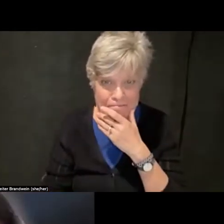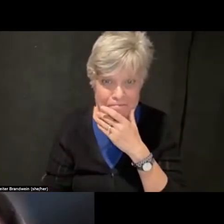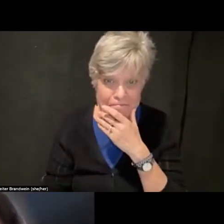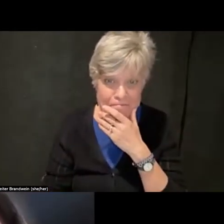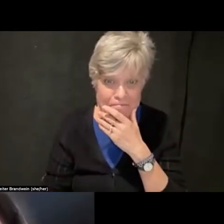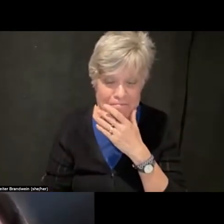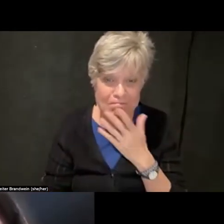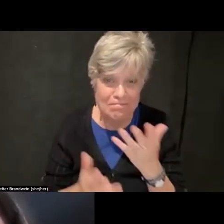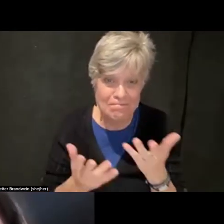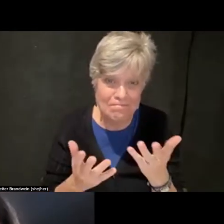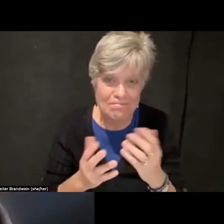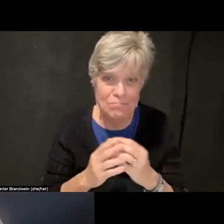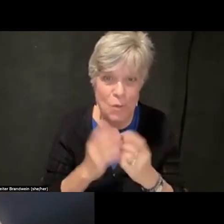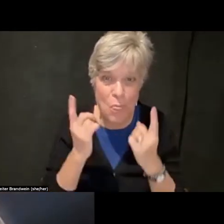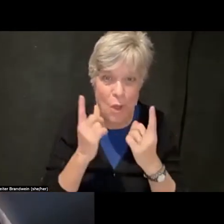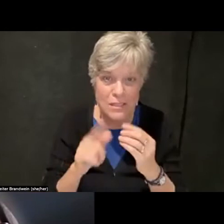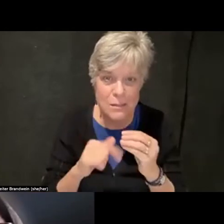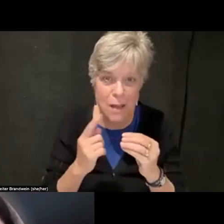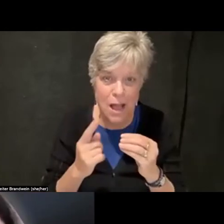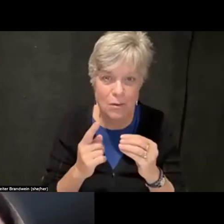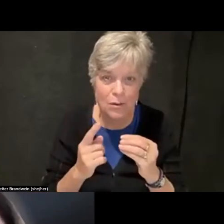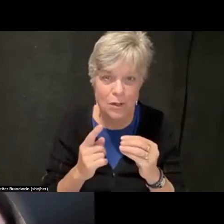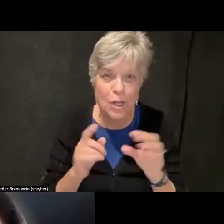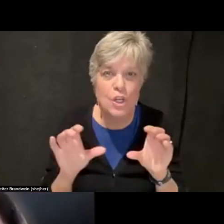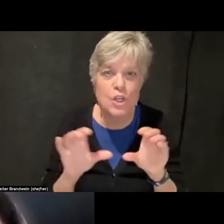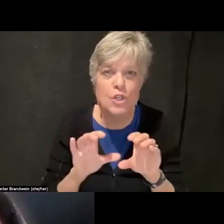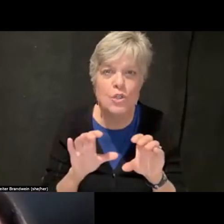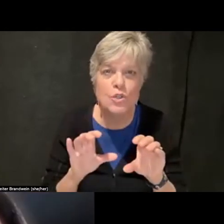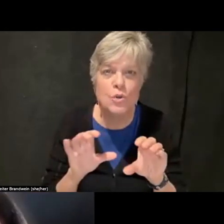or thoughts on doing it in multiple places, multiple sites?